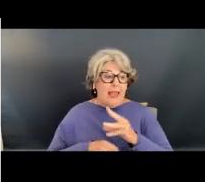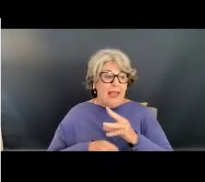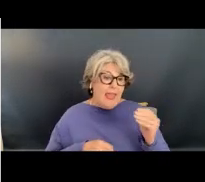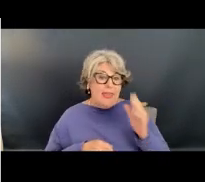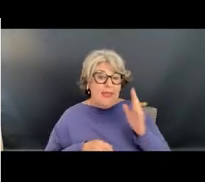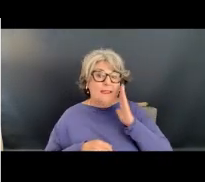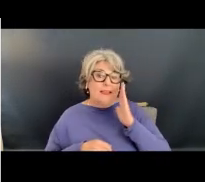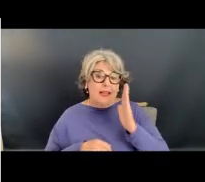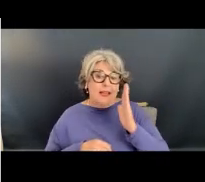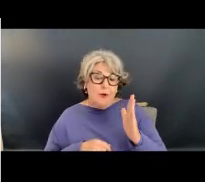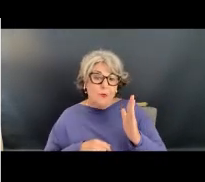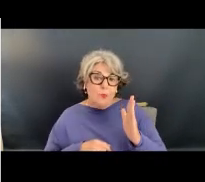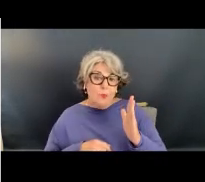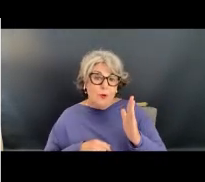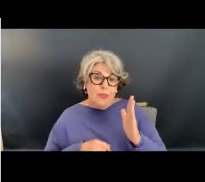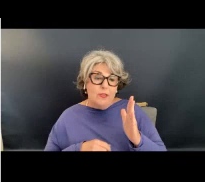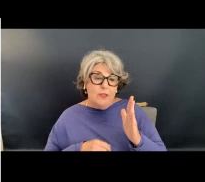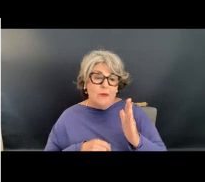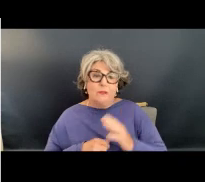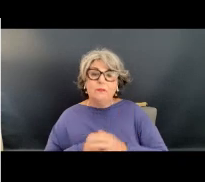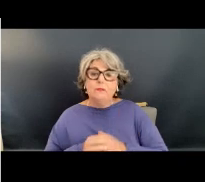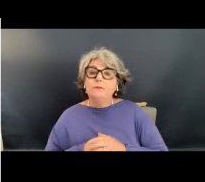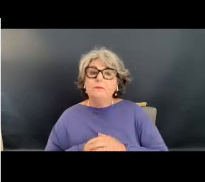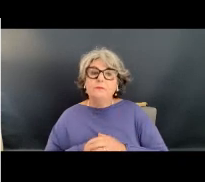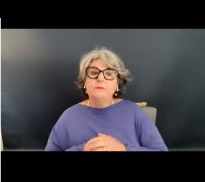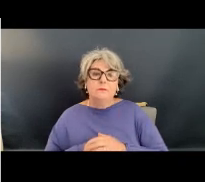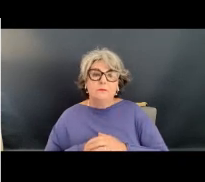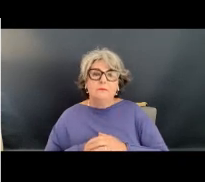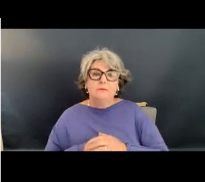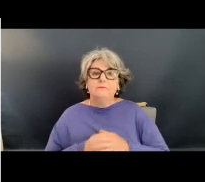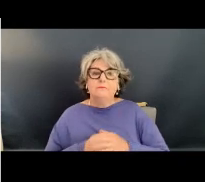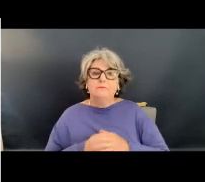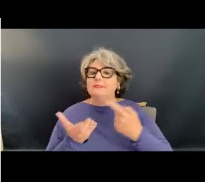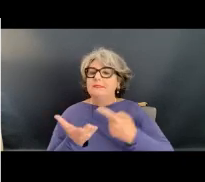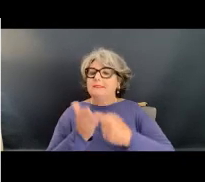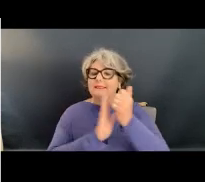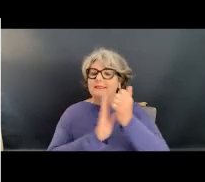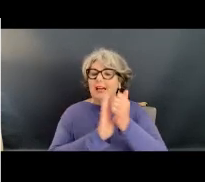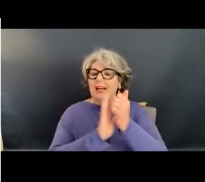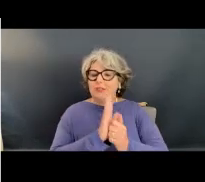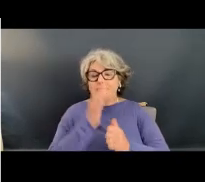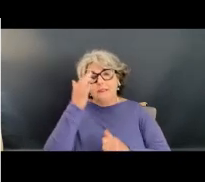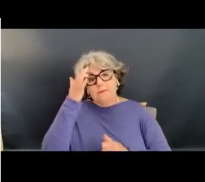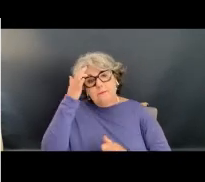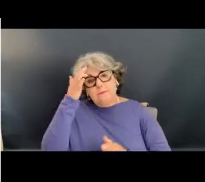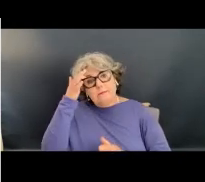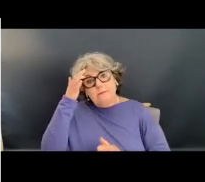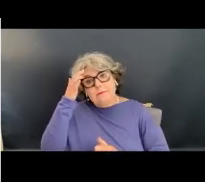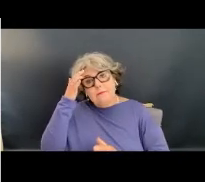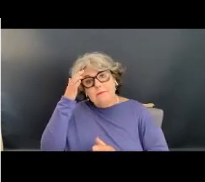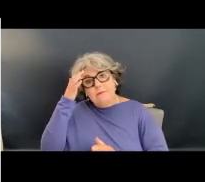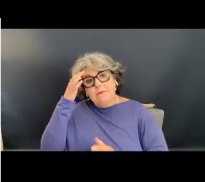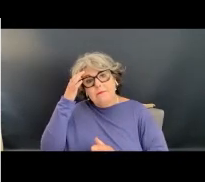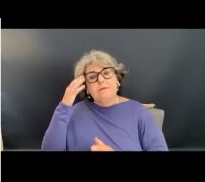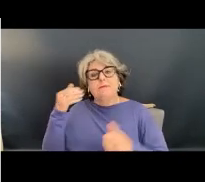to quickly review our agenda on the next slide, please. You can see our speakers here. I'll be introducing them as we go.